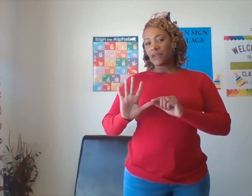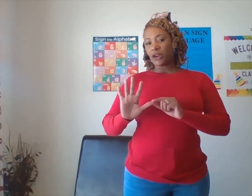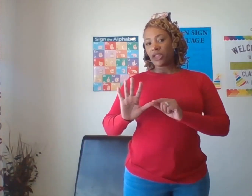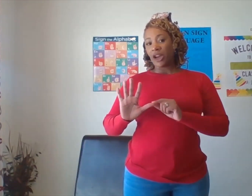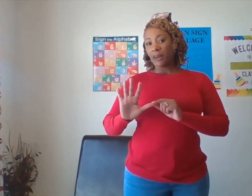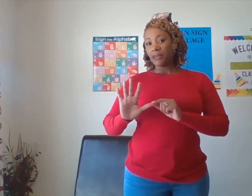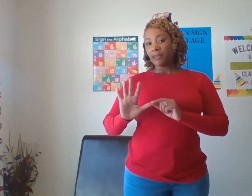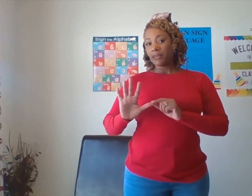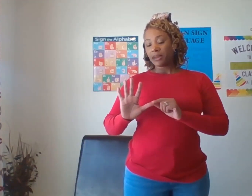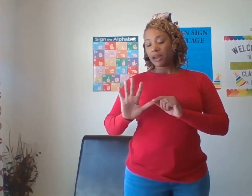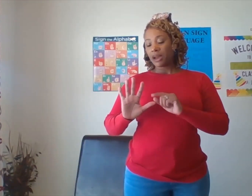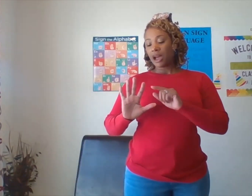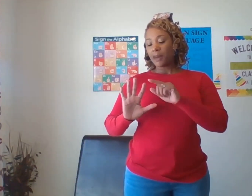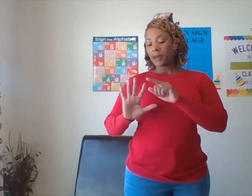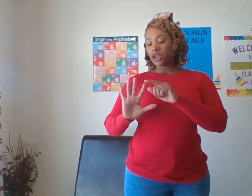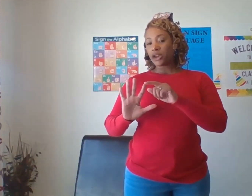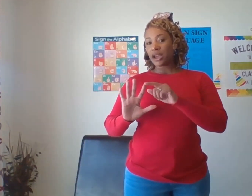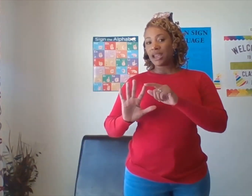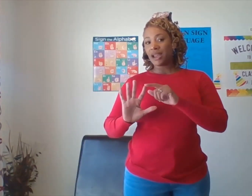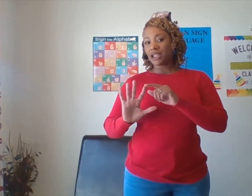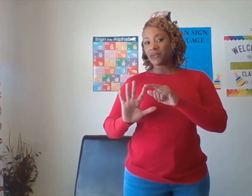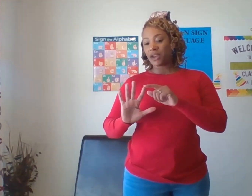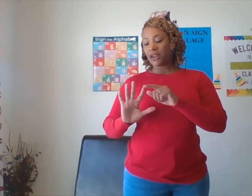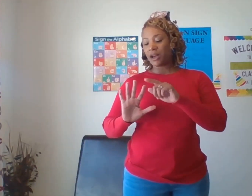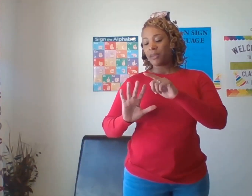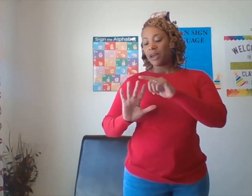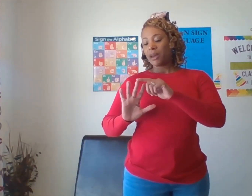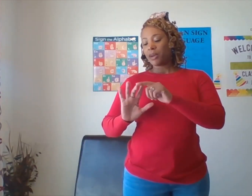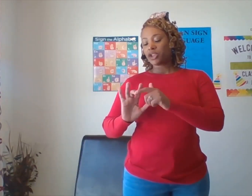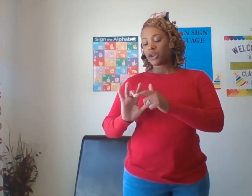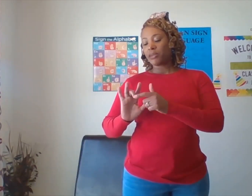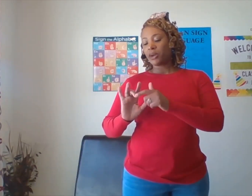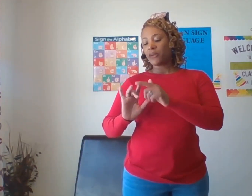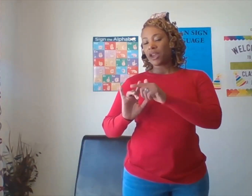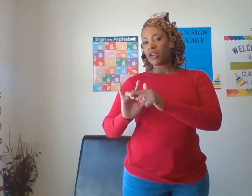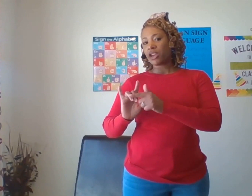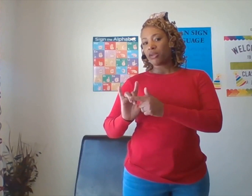leave your thumb up your index finger up put your middle finger and your ring